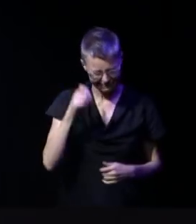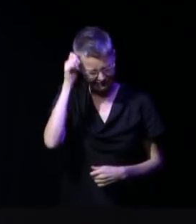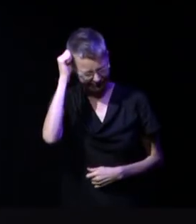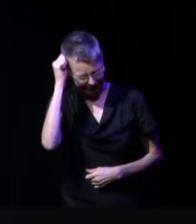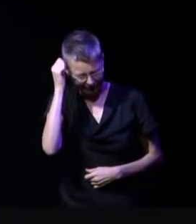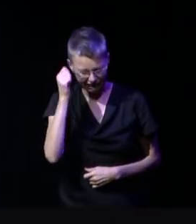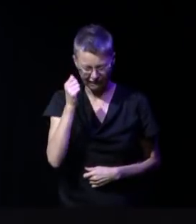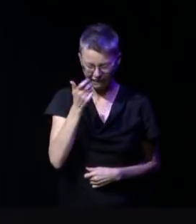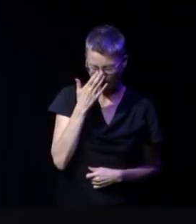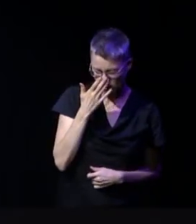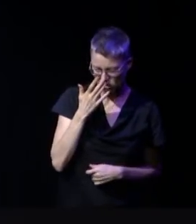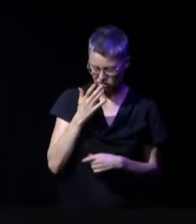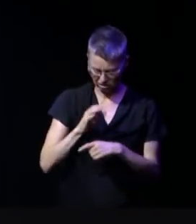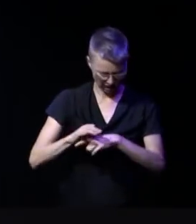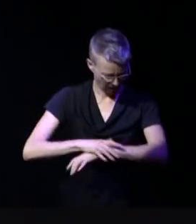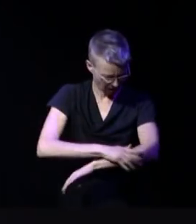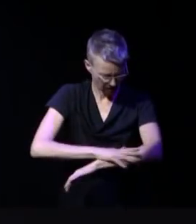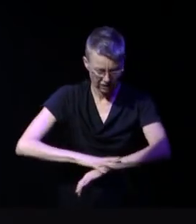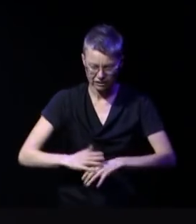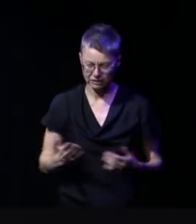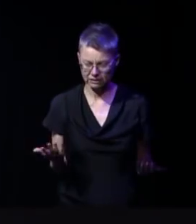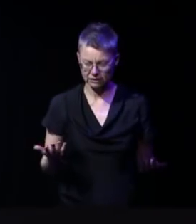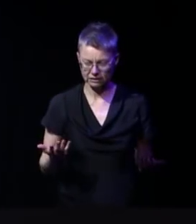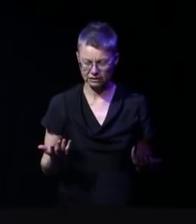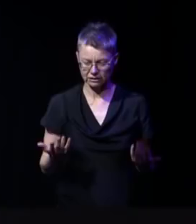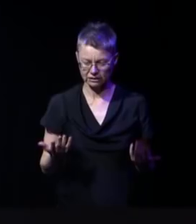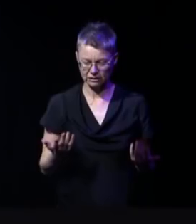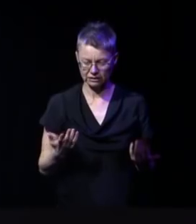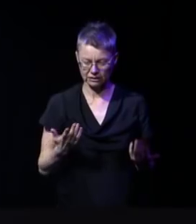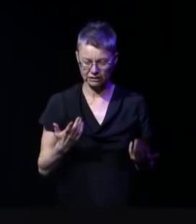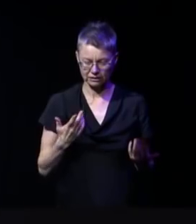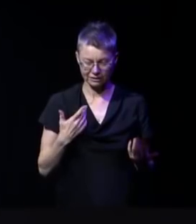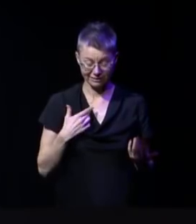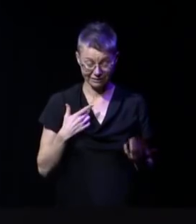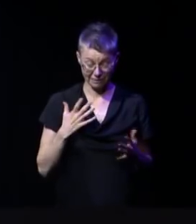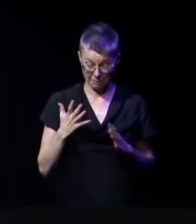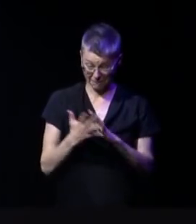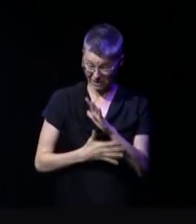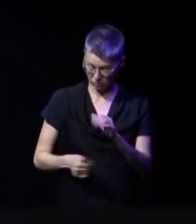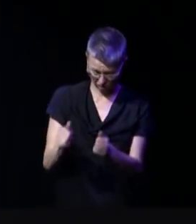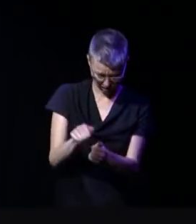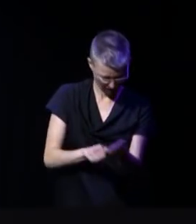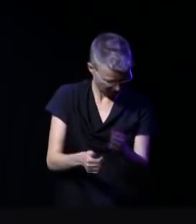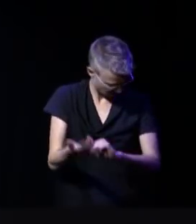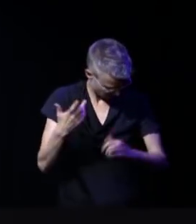our colour leading us to the maiming and disfiguring of ourselves by our own hands.